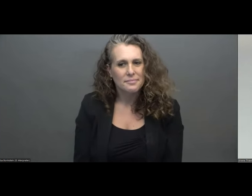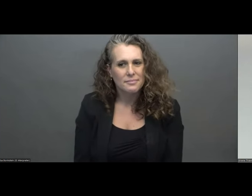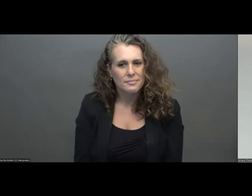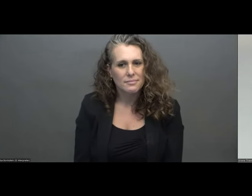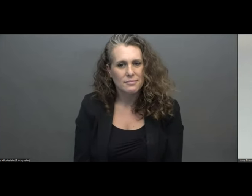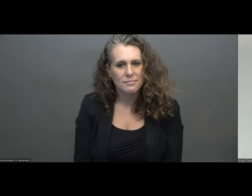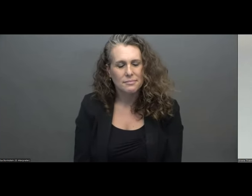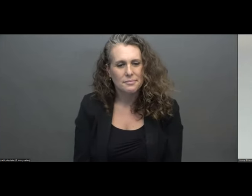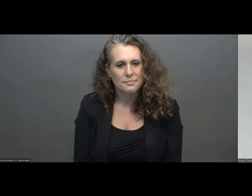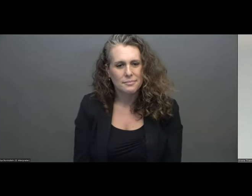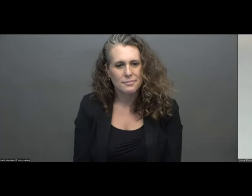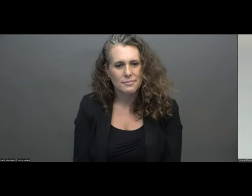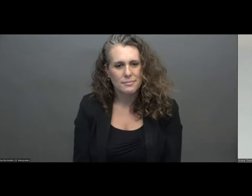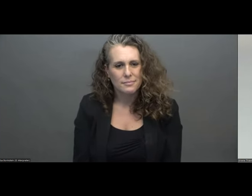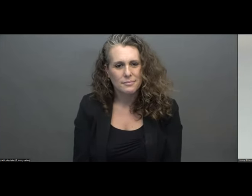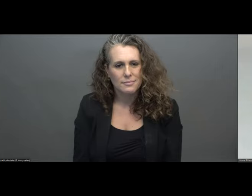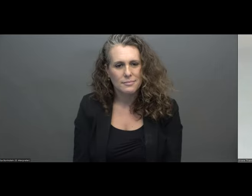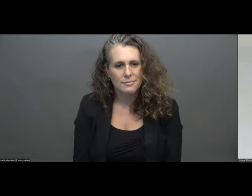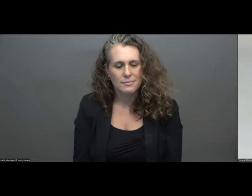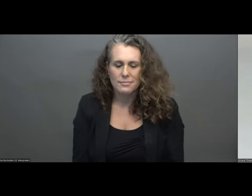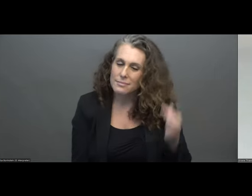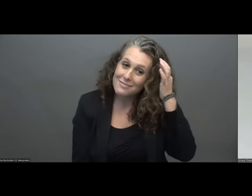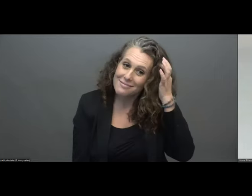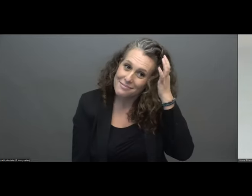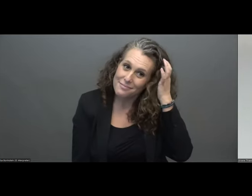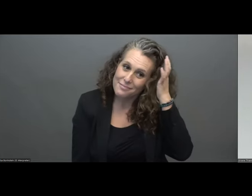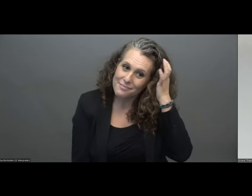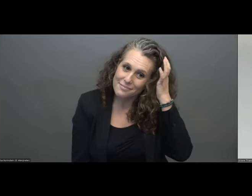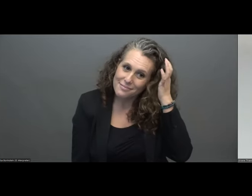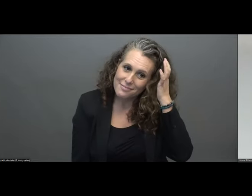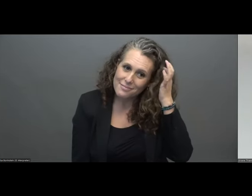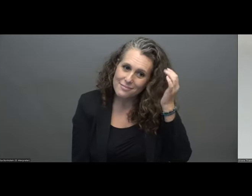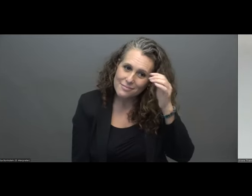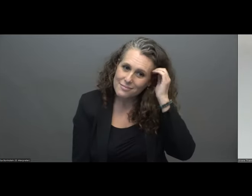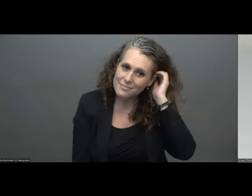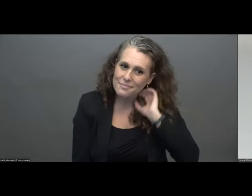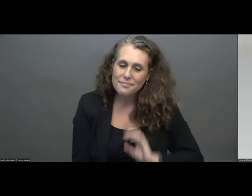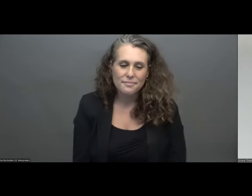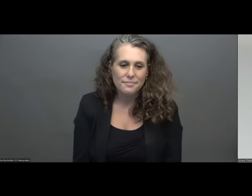I'm not legalistic the shock 16:12:26 of it. I think in the prison CoQ